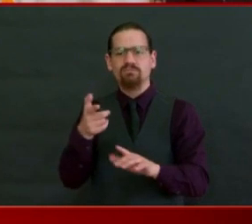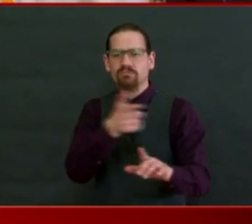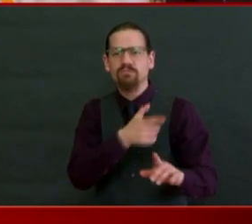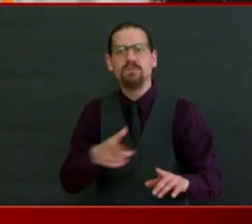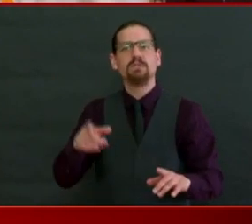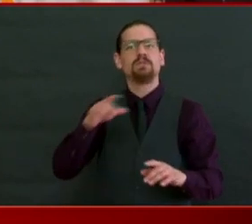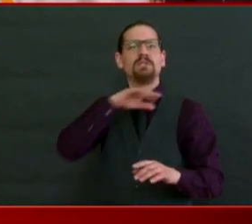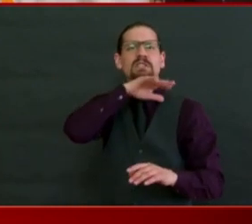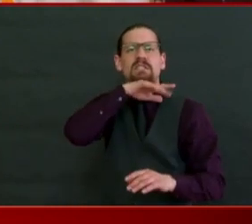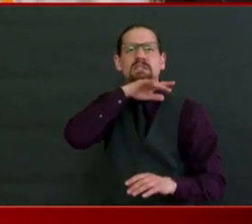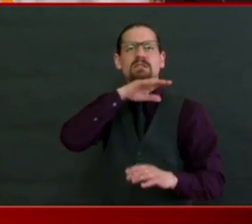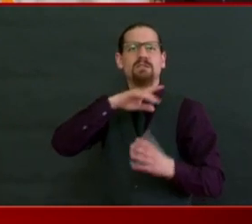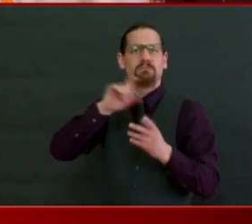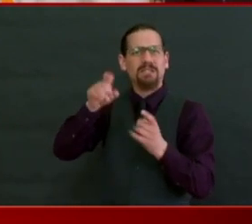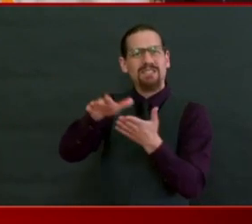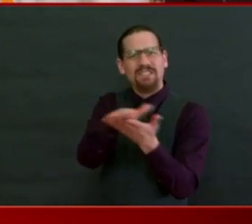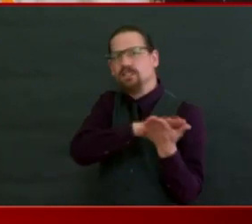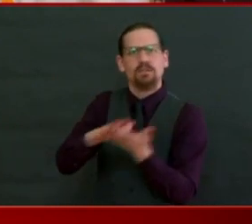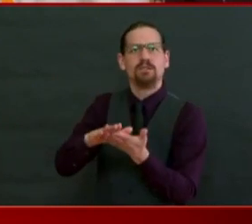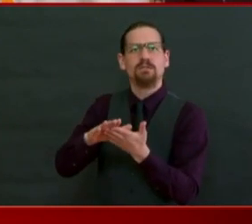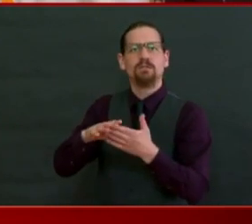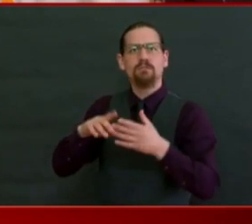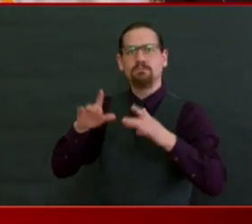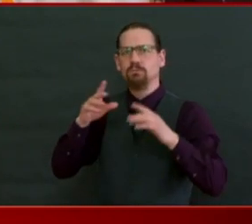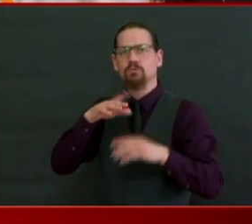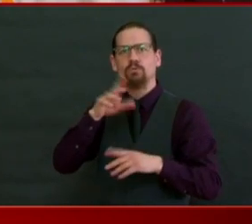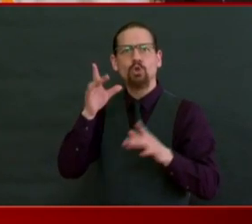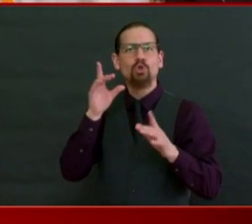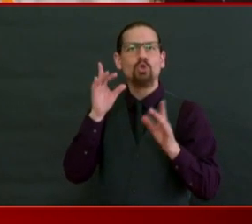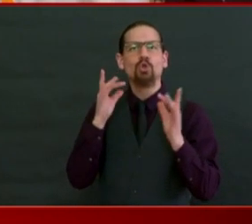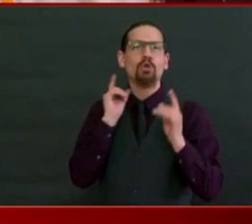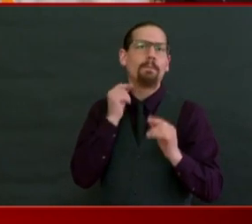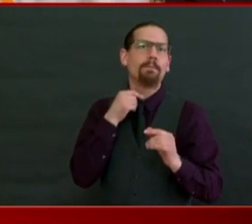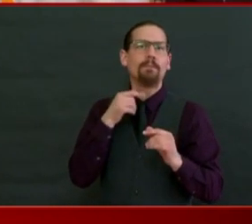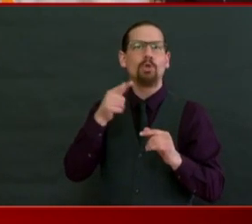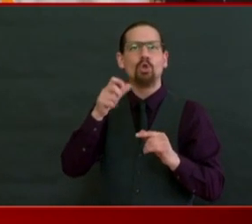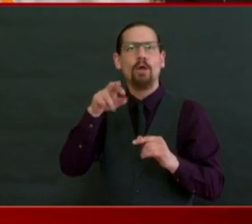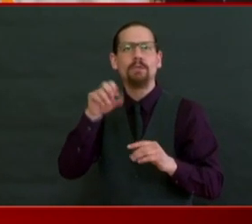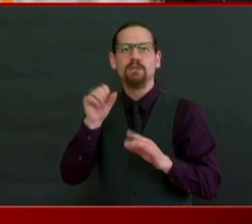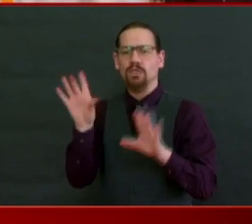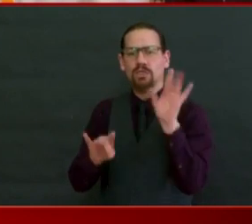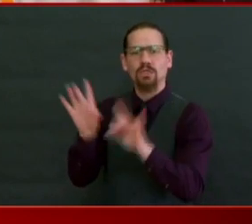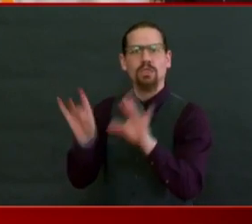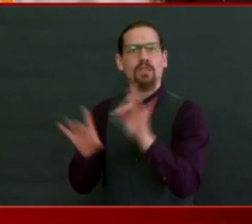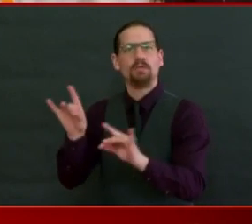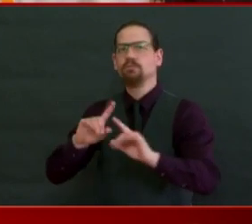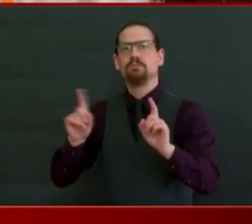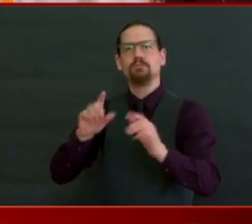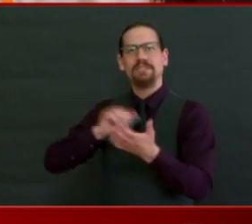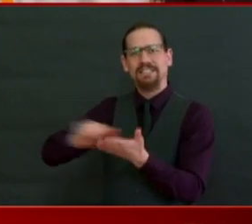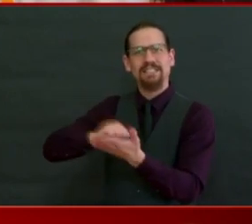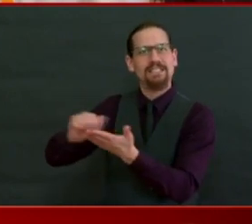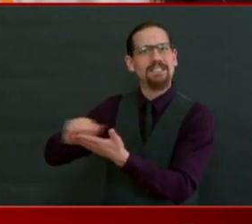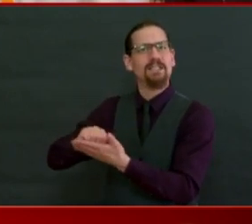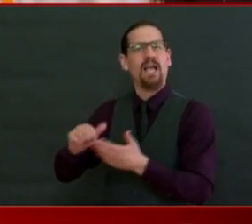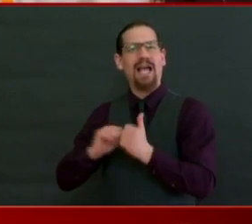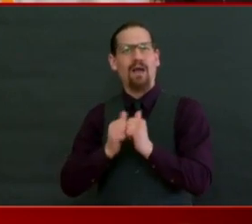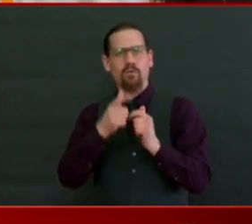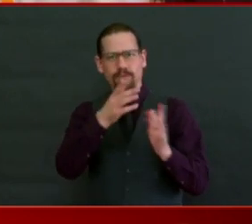DISINFECTANT AND YOU CAN READ UP ON WHAT'S BEING SUGGESTED AND HOW YOU MIGHT BE ABLE TO DO THAT. I THINK IT'S A GOOD QUESTION AND I WISH I HAD THE ABSOLUTE ANSWER